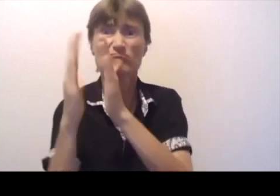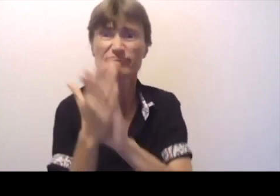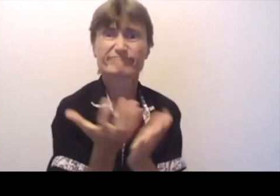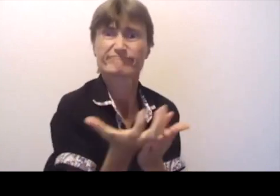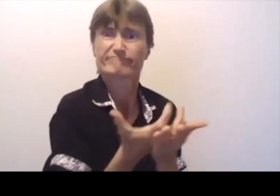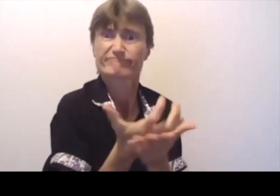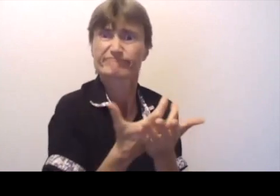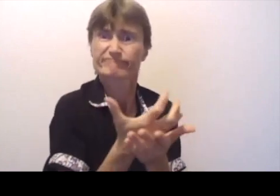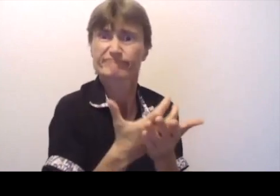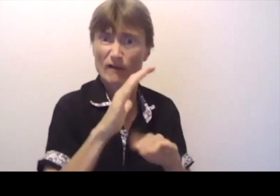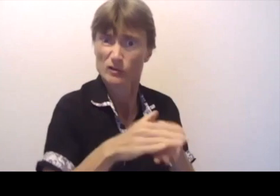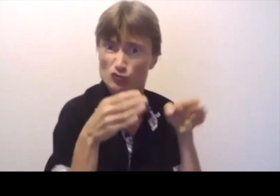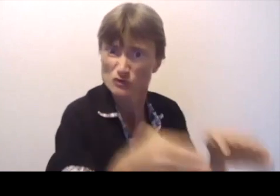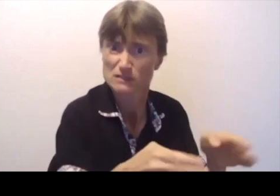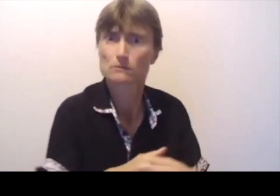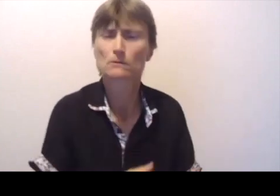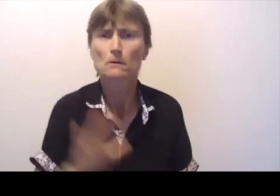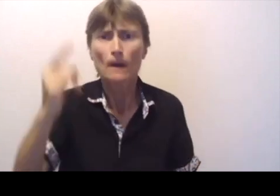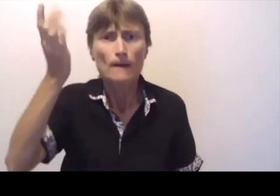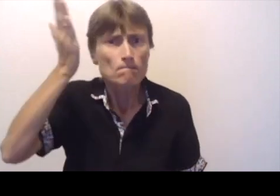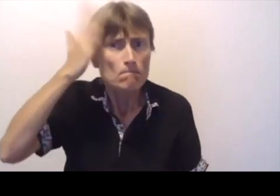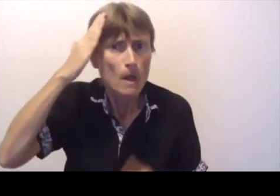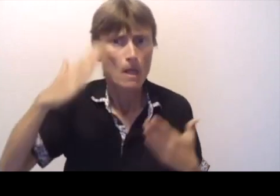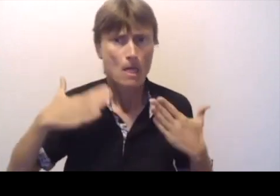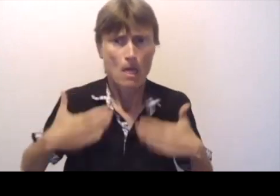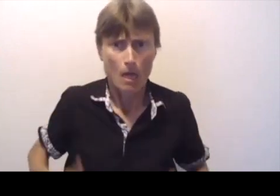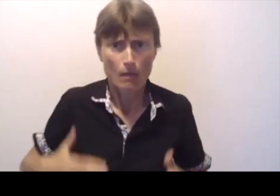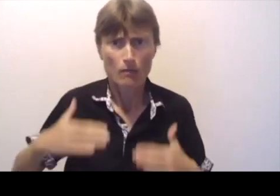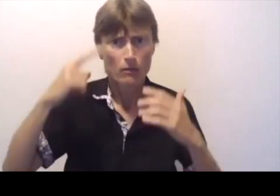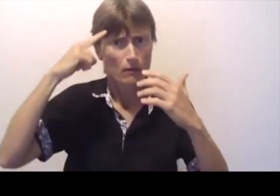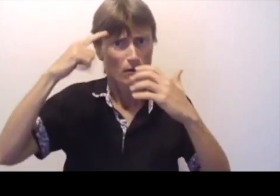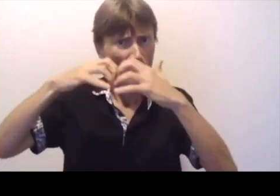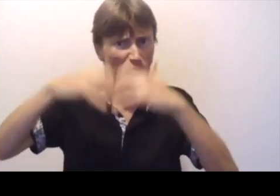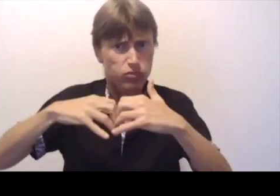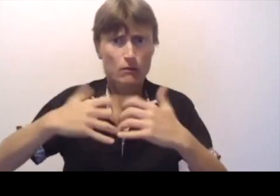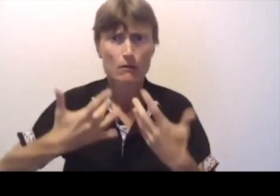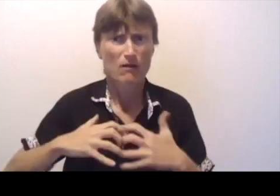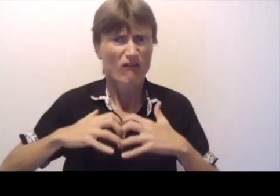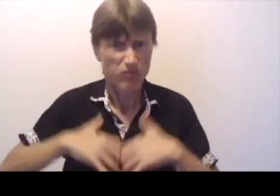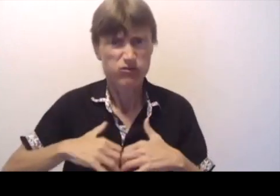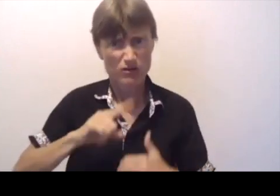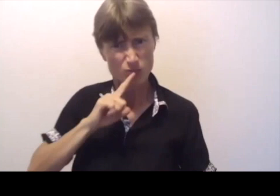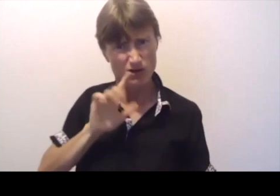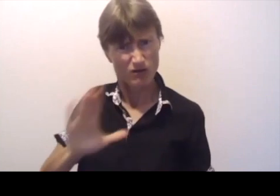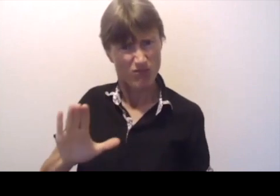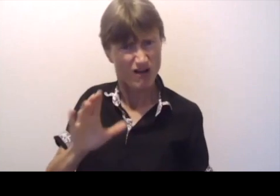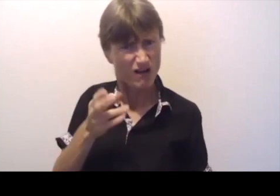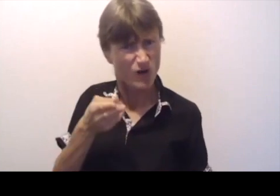and really all of this is about the loss of their dignity as human beings and this really moved me you know